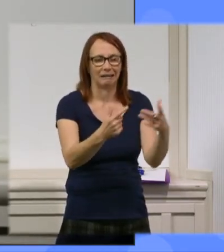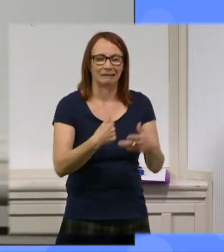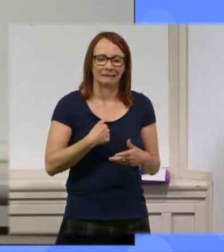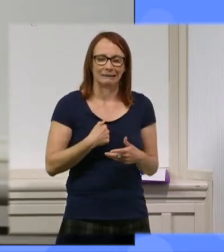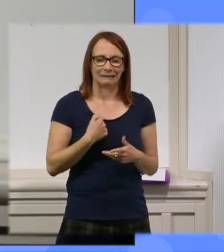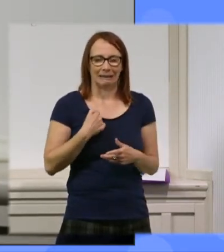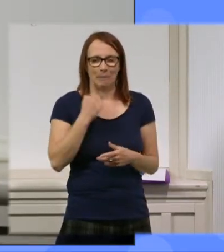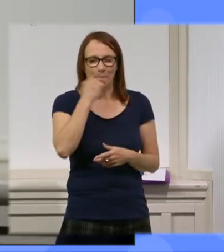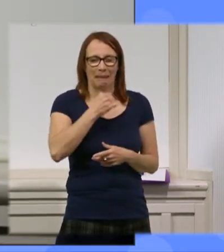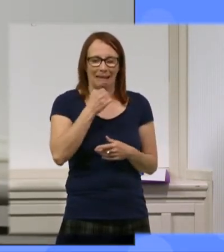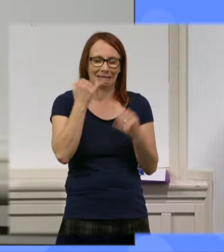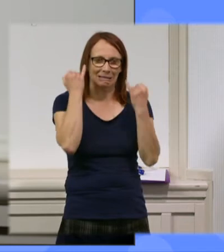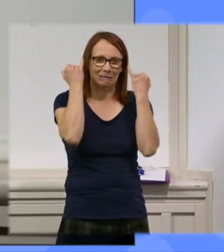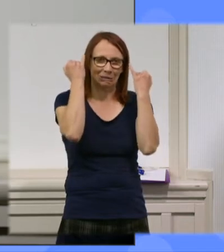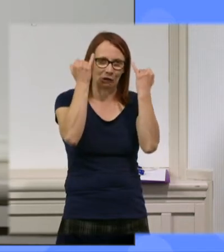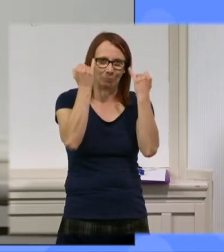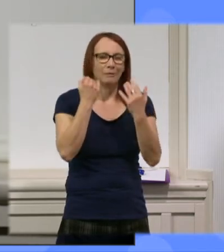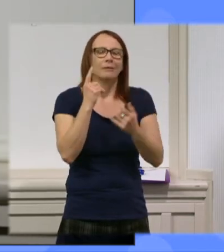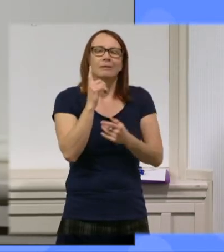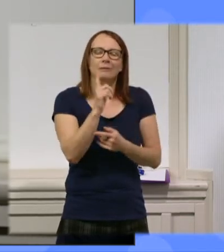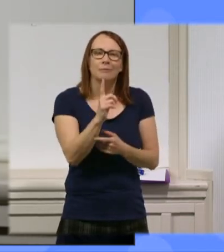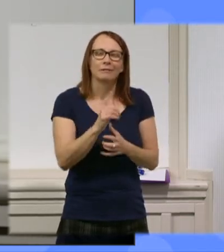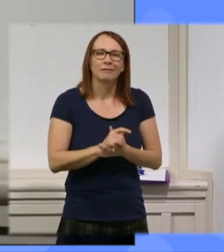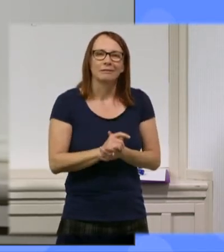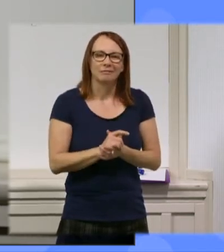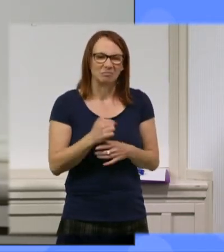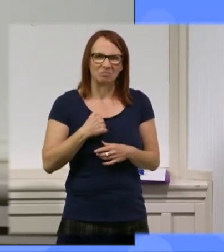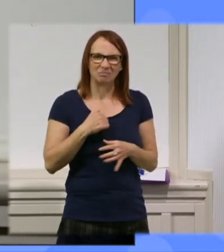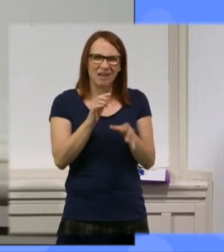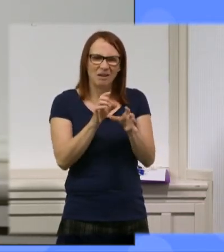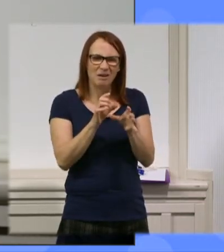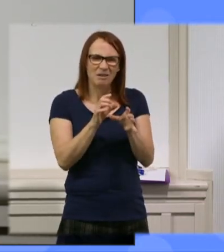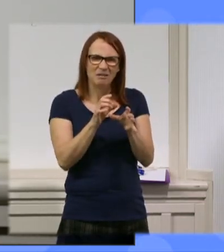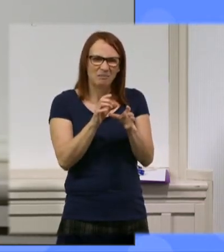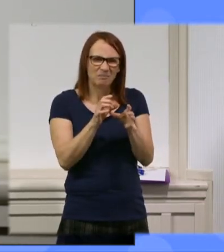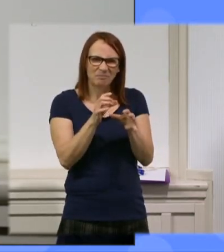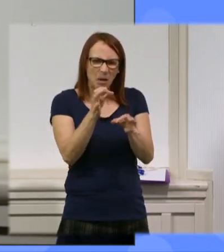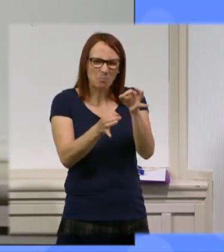that way but I was never really involved in Party politics until until I actually